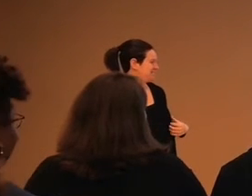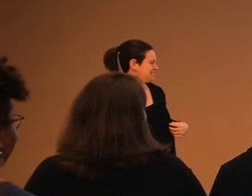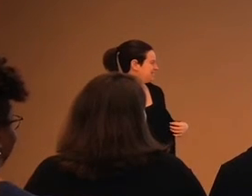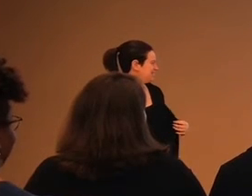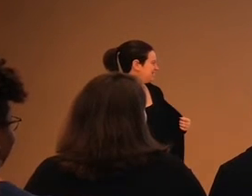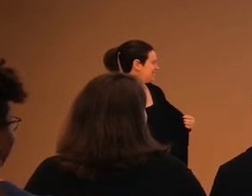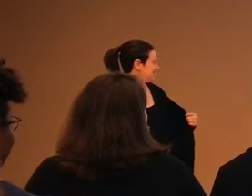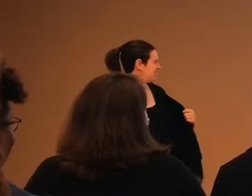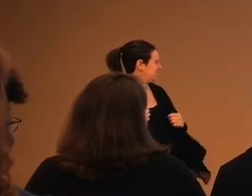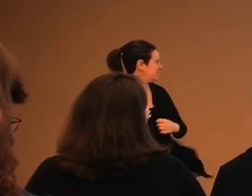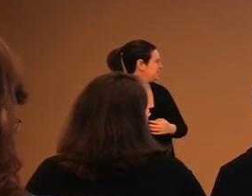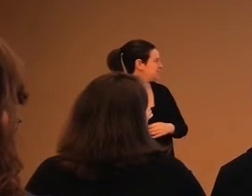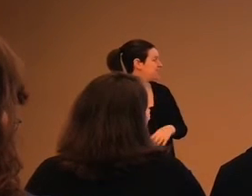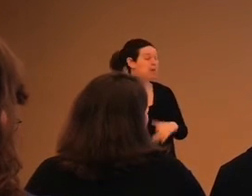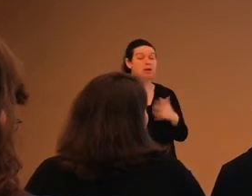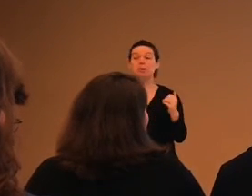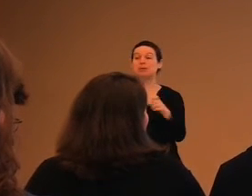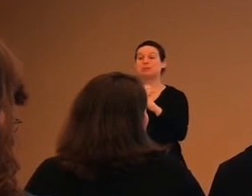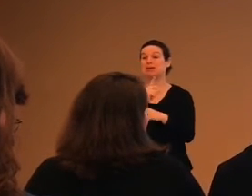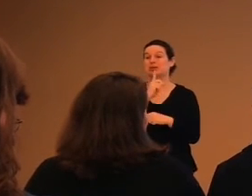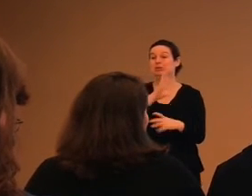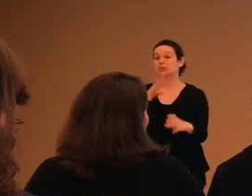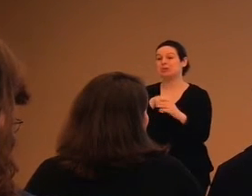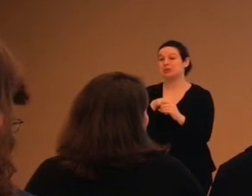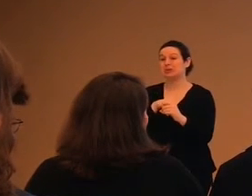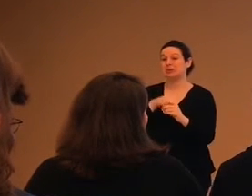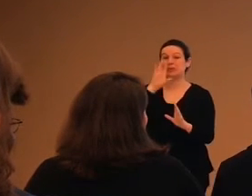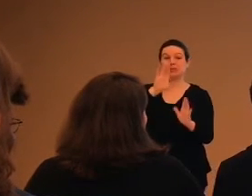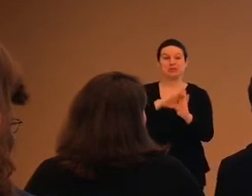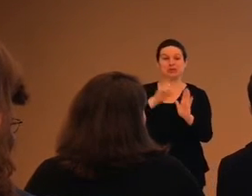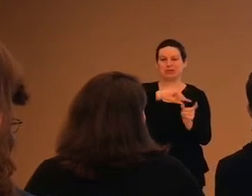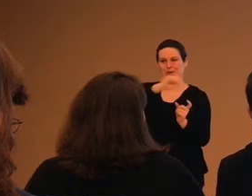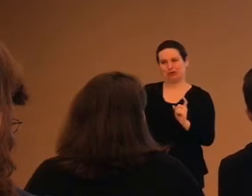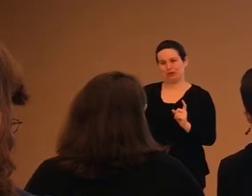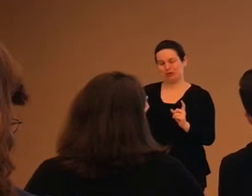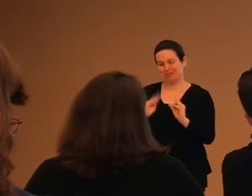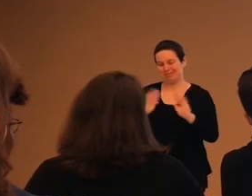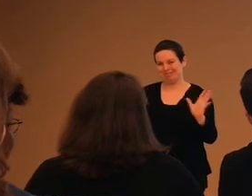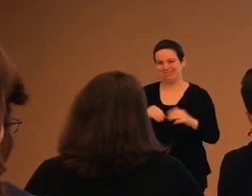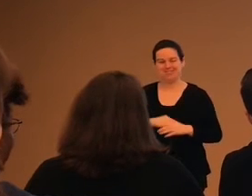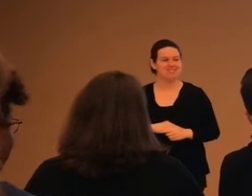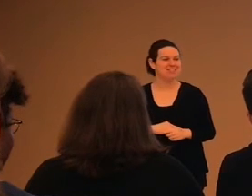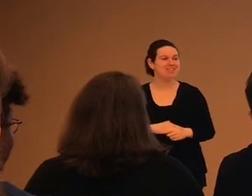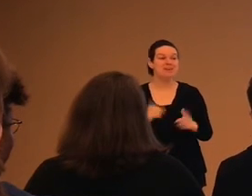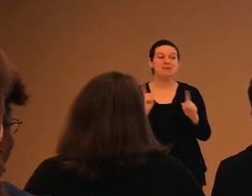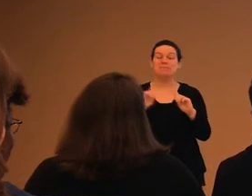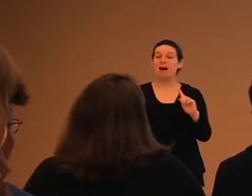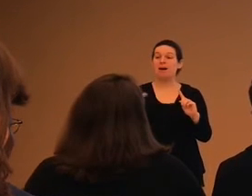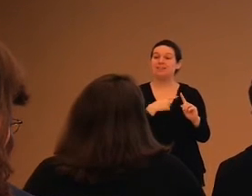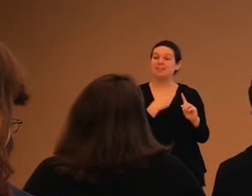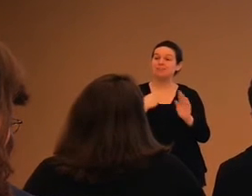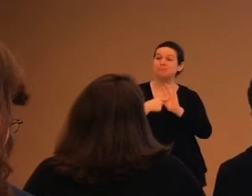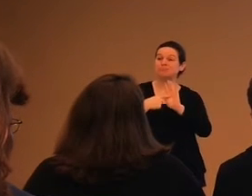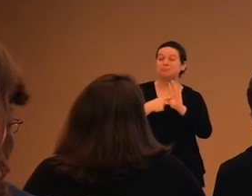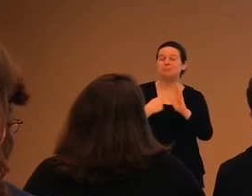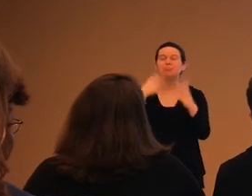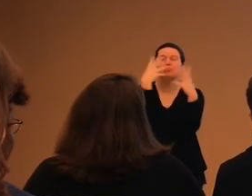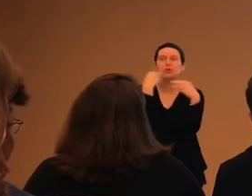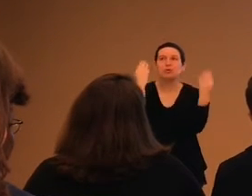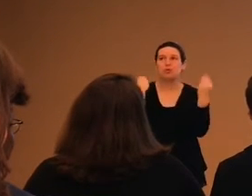So I wanted to be sure to include a picture of the arch itself this illustrates the beautiful stainless steel a